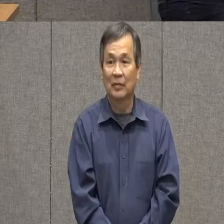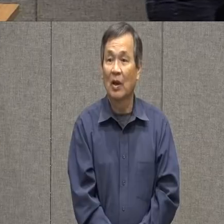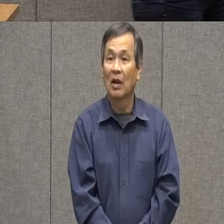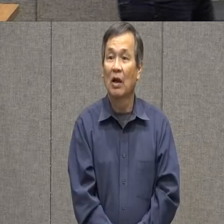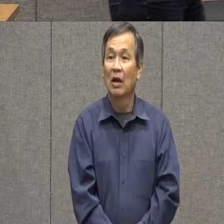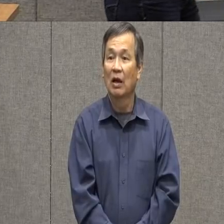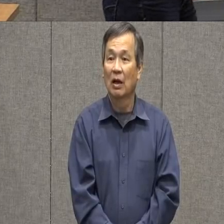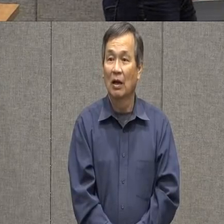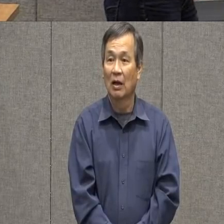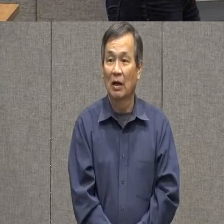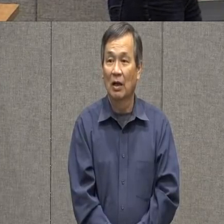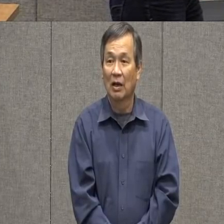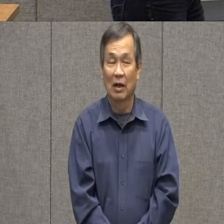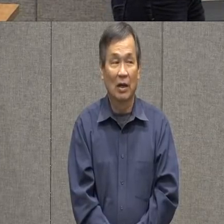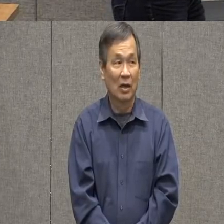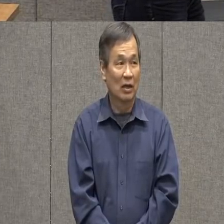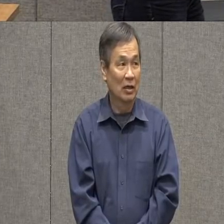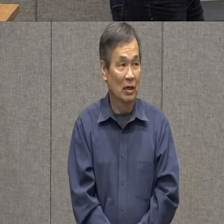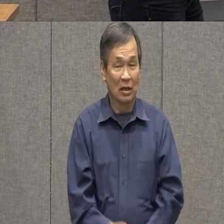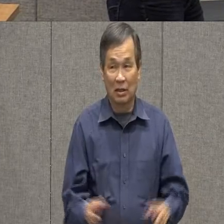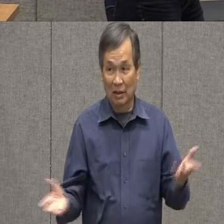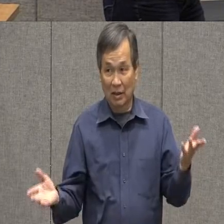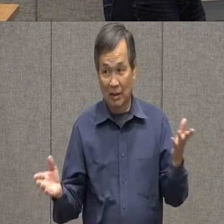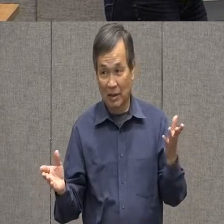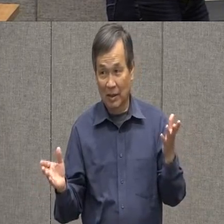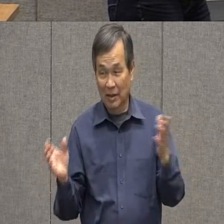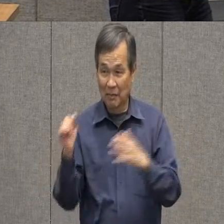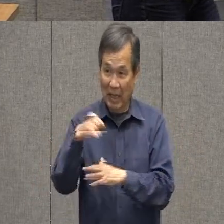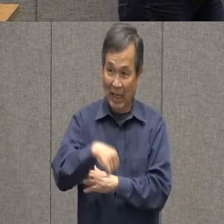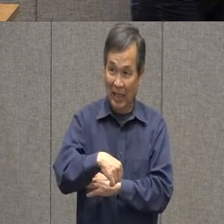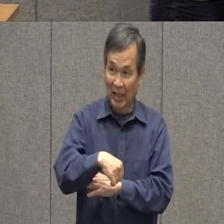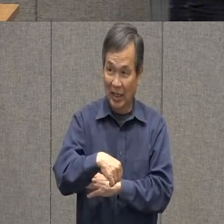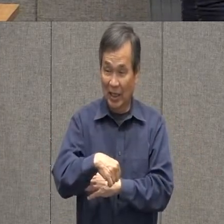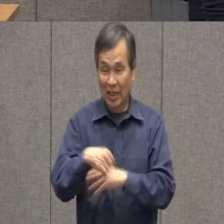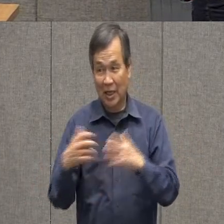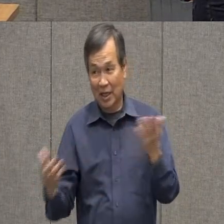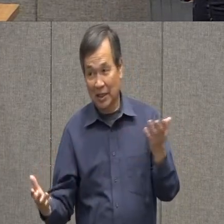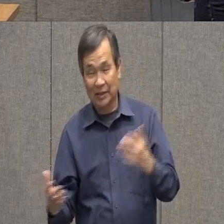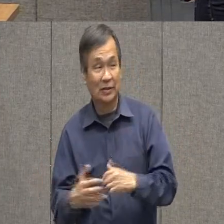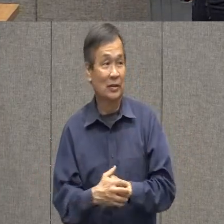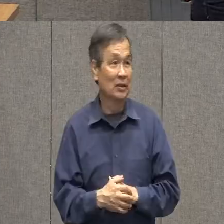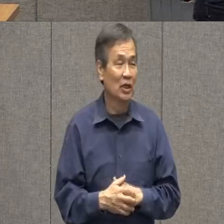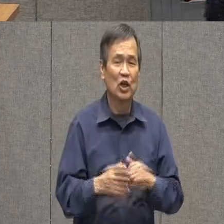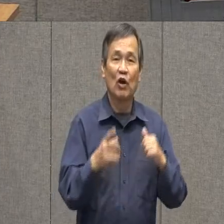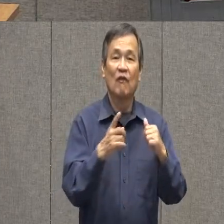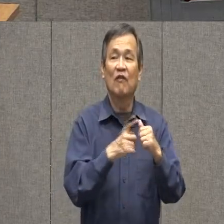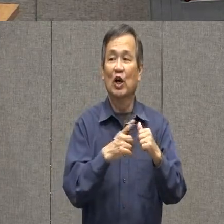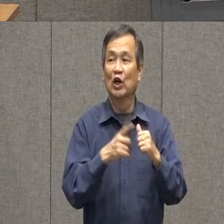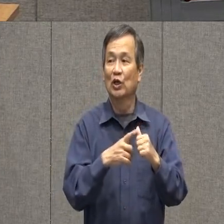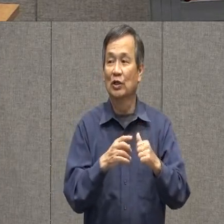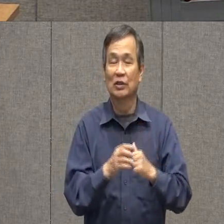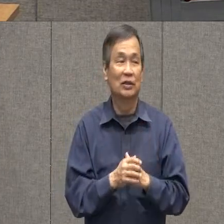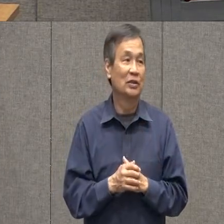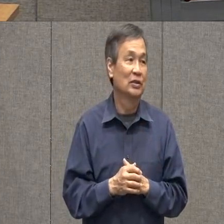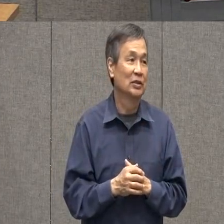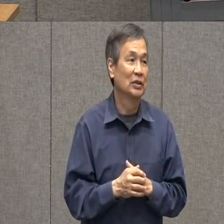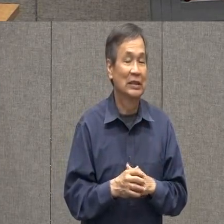And should it be angles or bendy? You know what? It's their first drawing, so let's go with a simpler pose